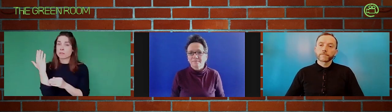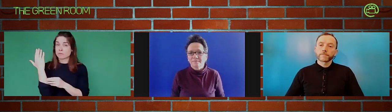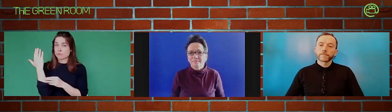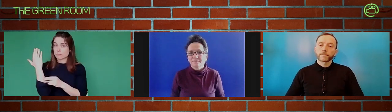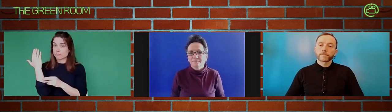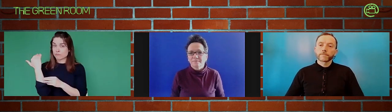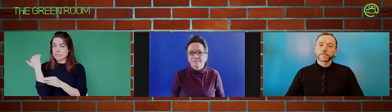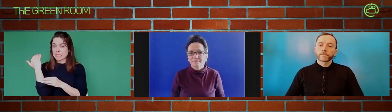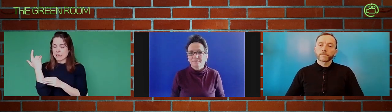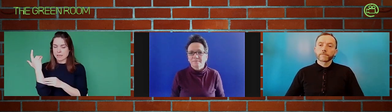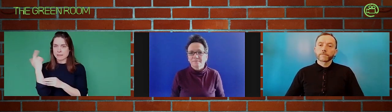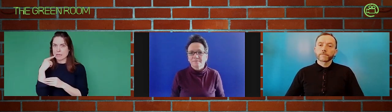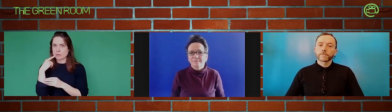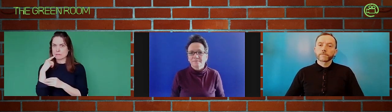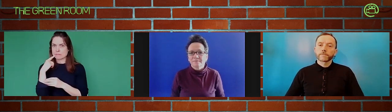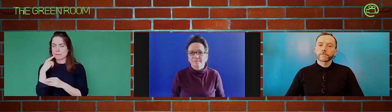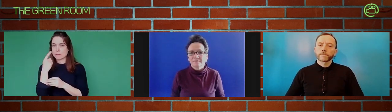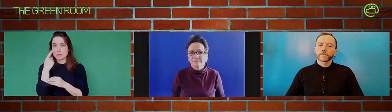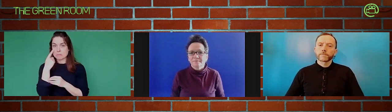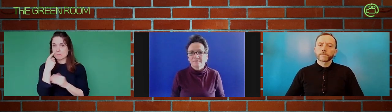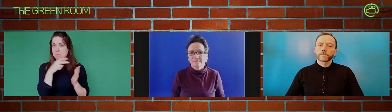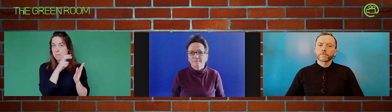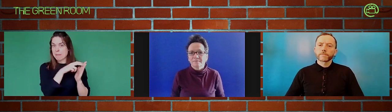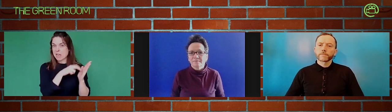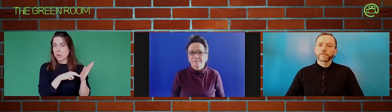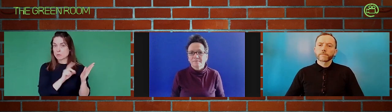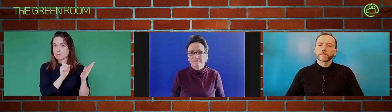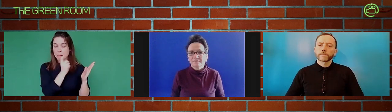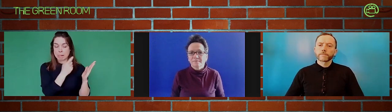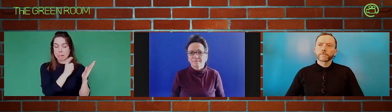just going back to my little notes again. So sorry. I keep having to -